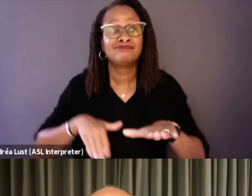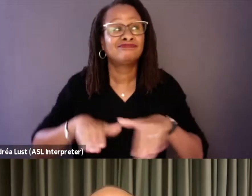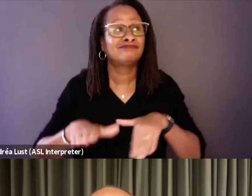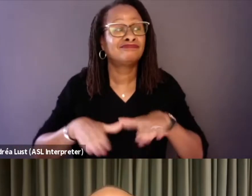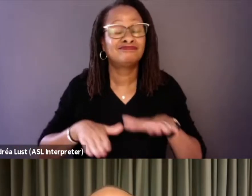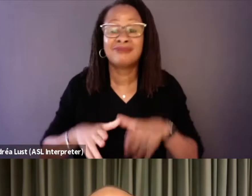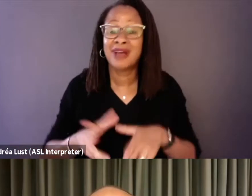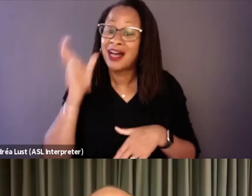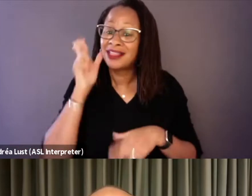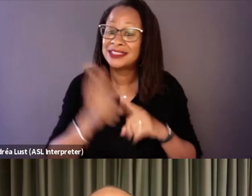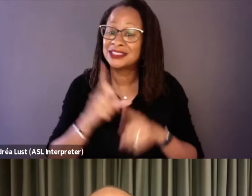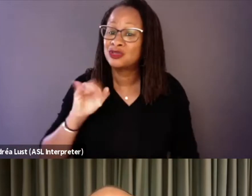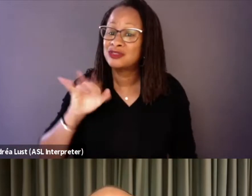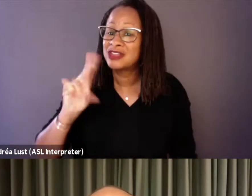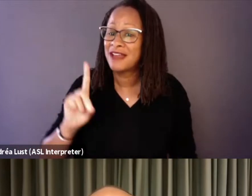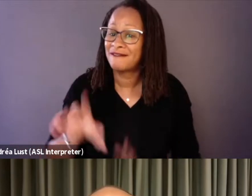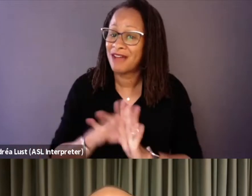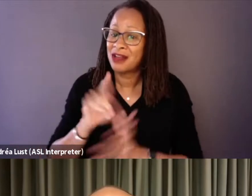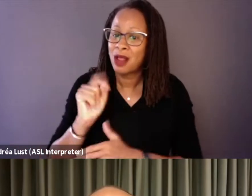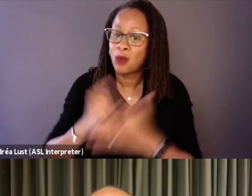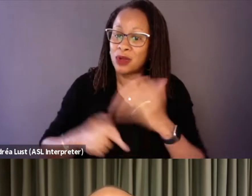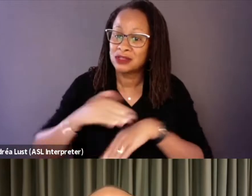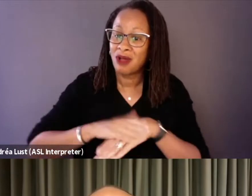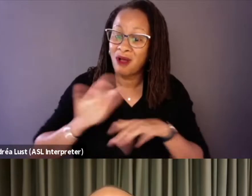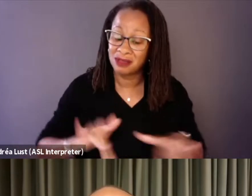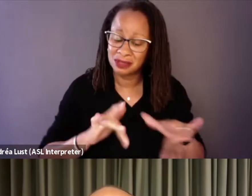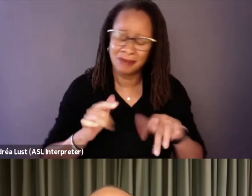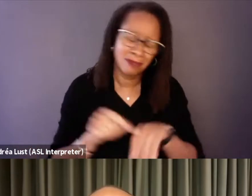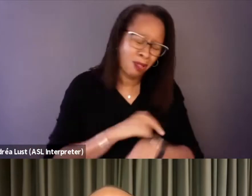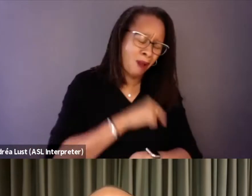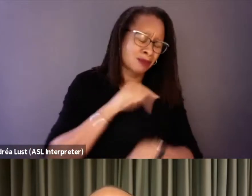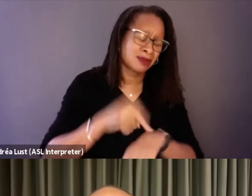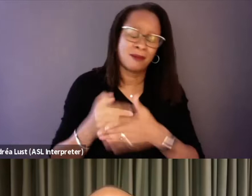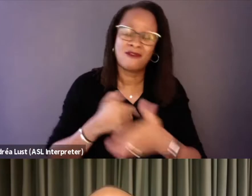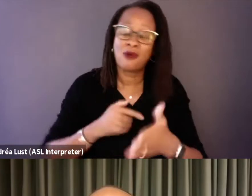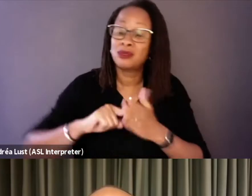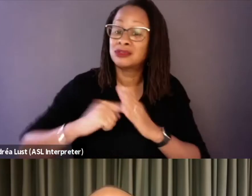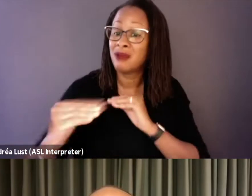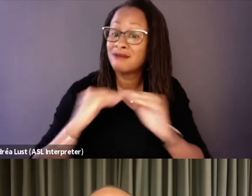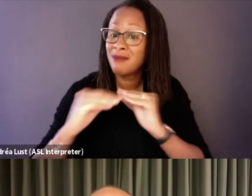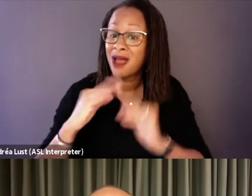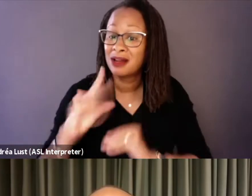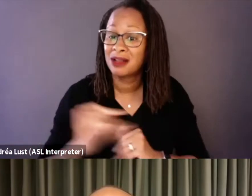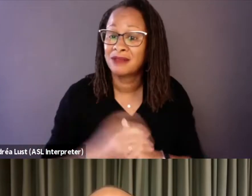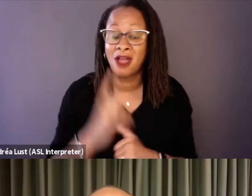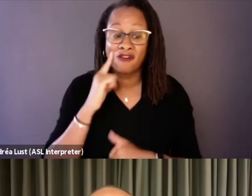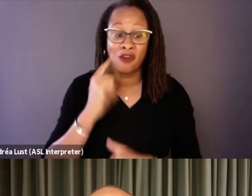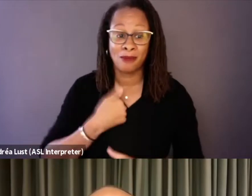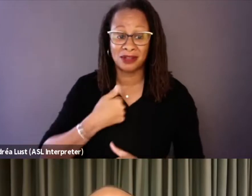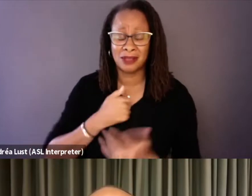and discovering what was on the tapes long before we started editing. For me, it really turned it into a very personal process